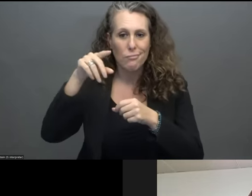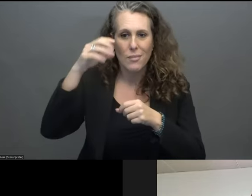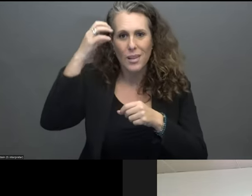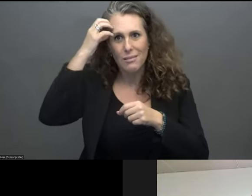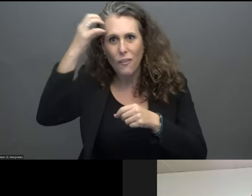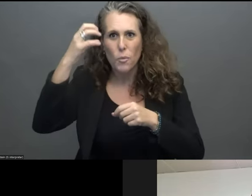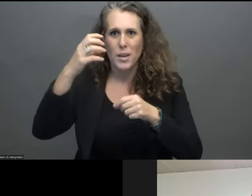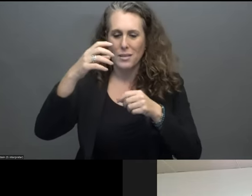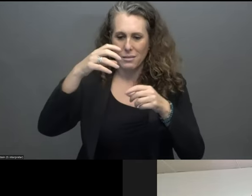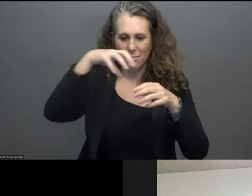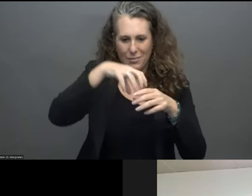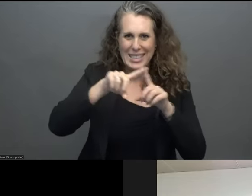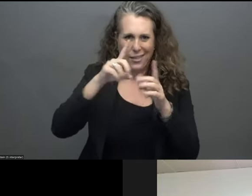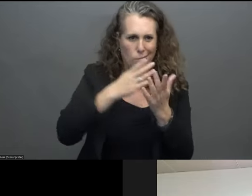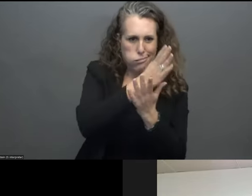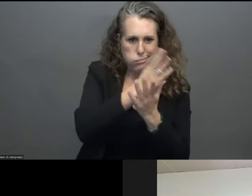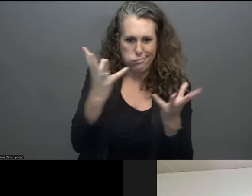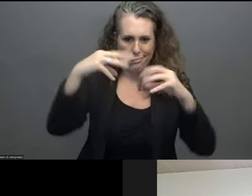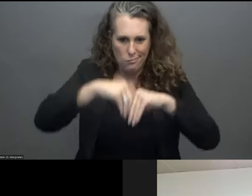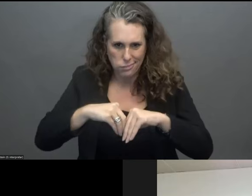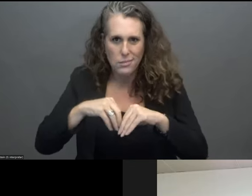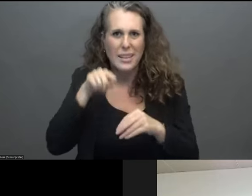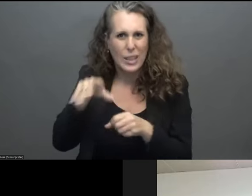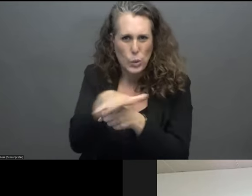addressing today in the regional conference. 16:15:33 How can the African Union the African